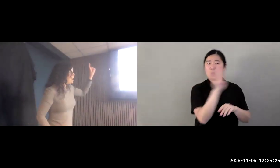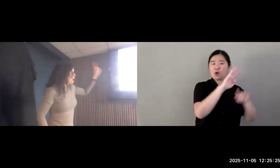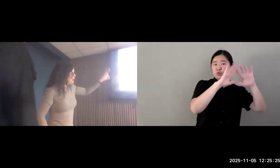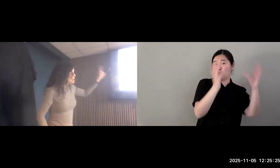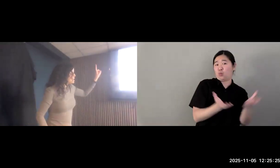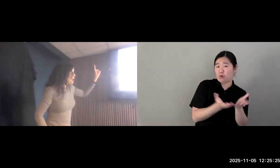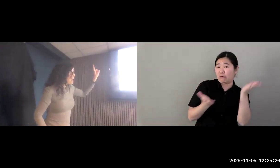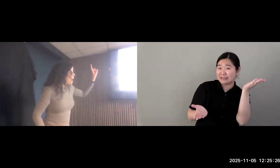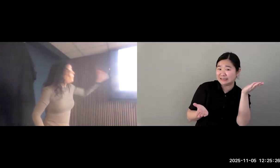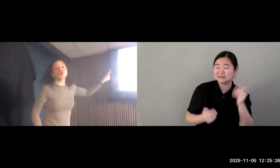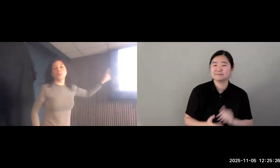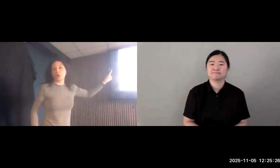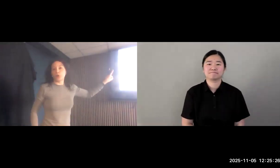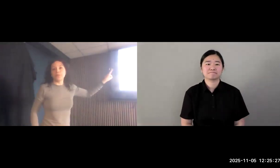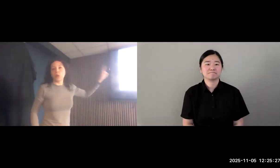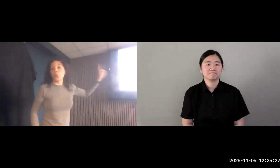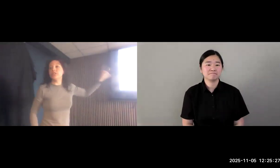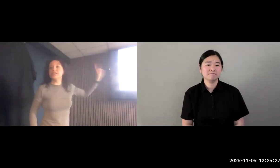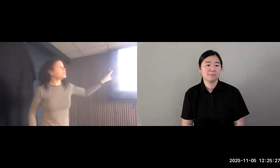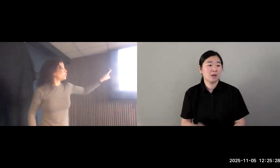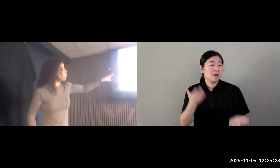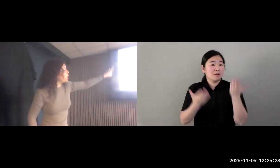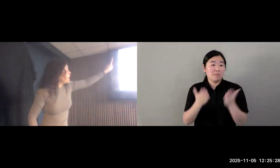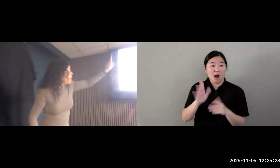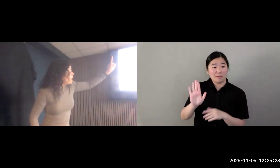is a picture book. A wordless picture book.